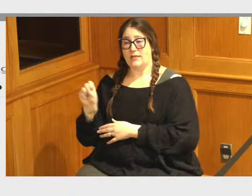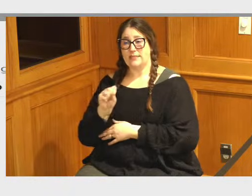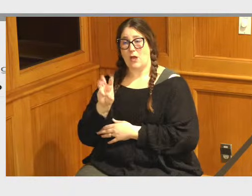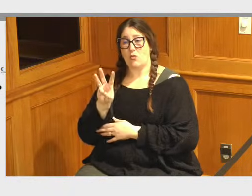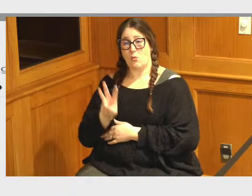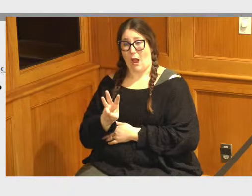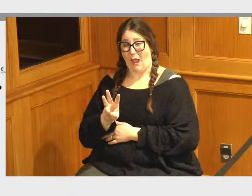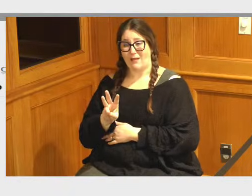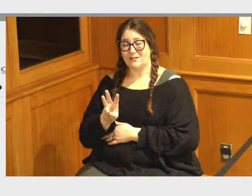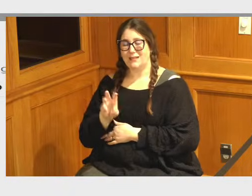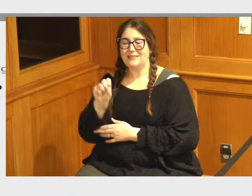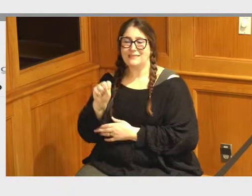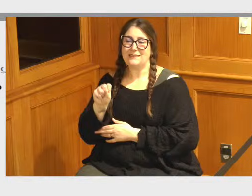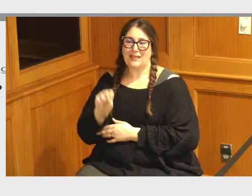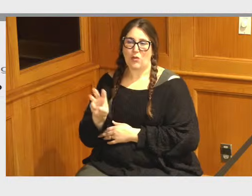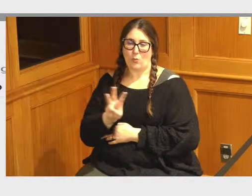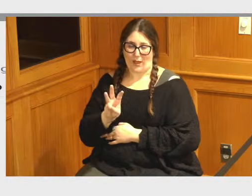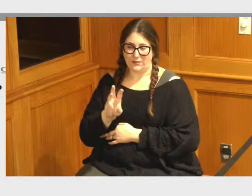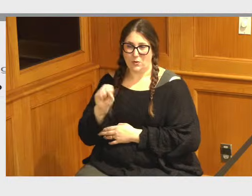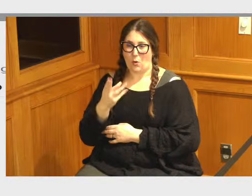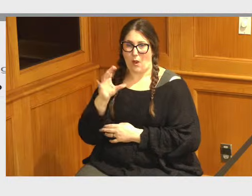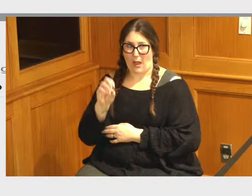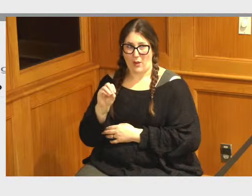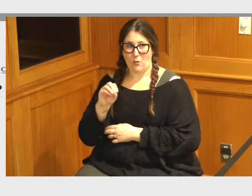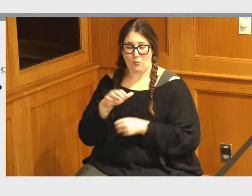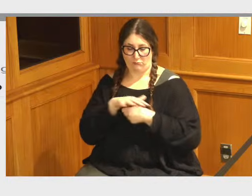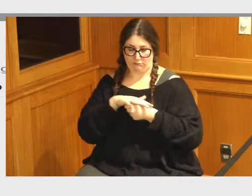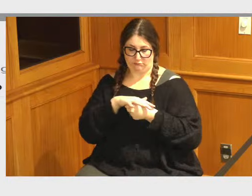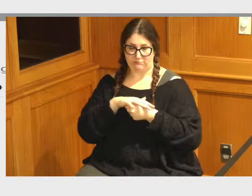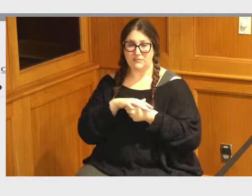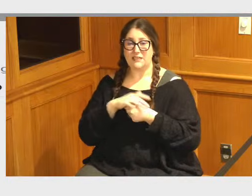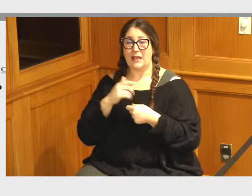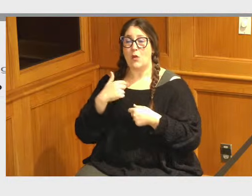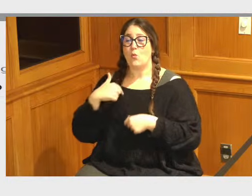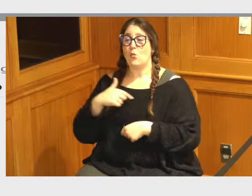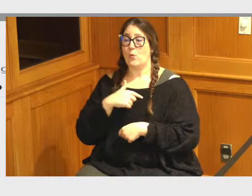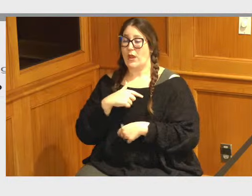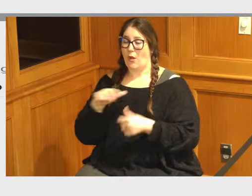proximity to other local jurisdictions, as well as us being the major hub for hospital systems,